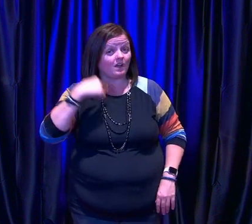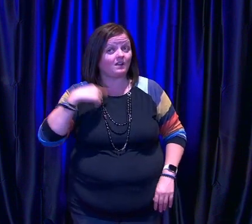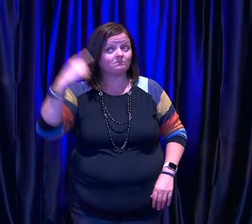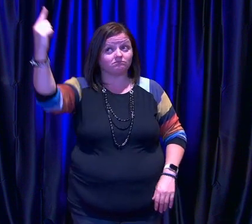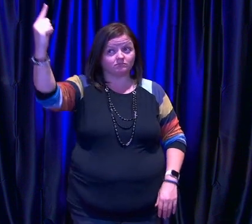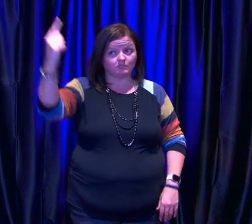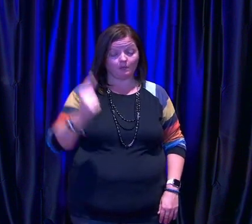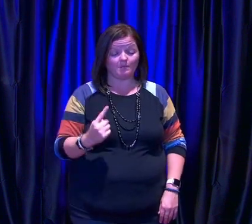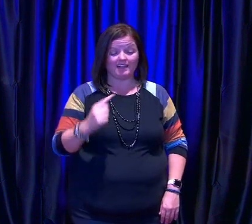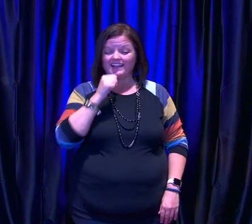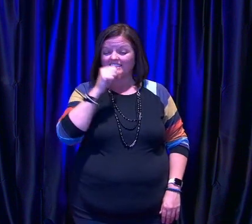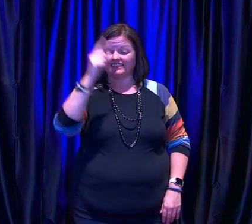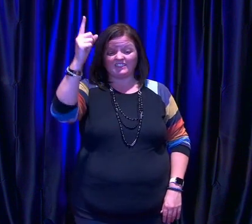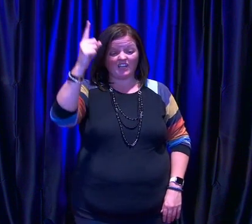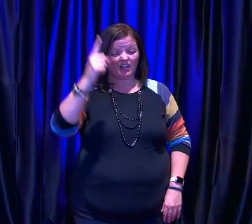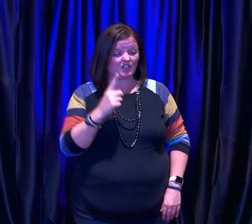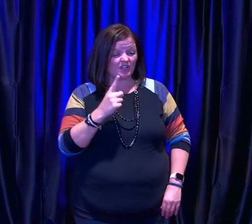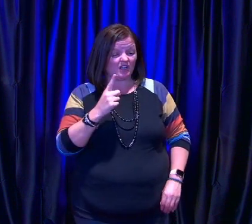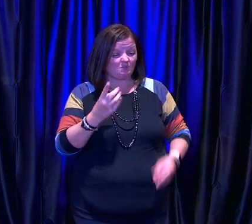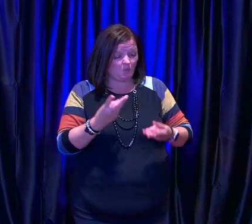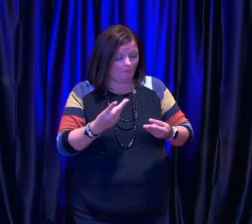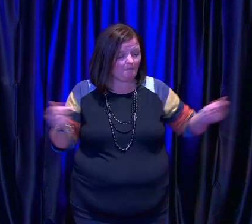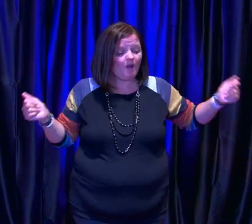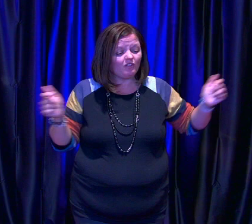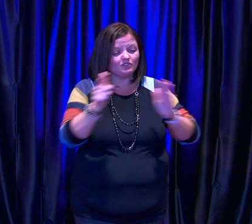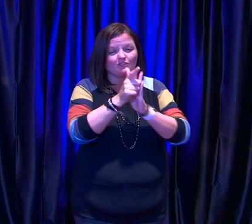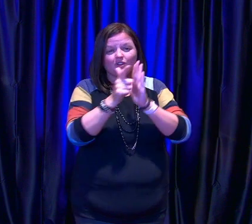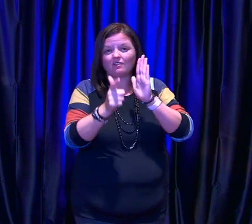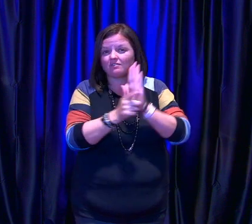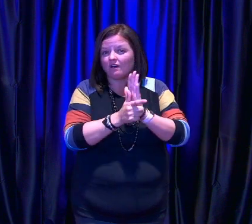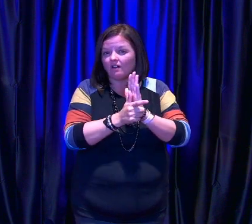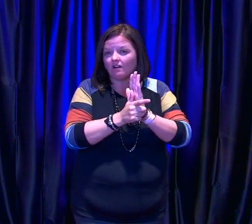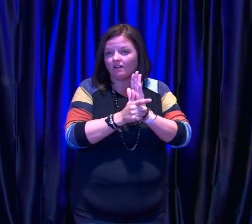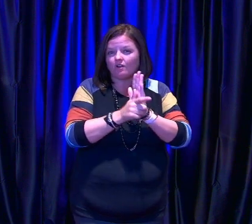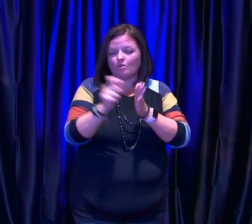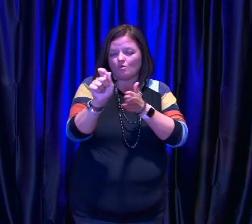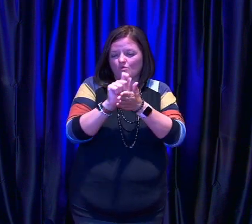i did not come to abolish the law of moses or the writings of the prophets